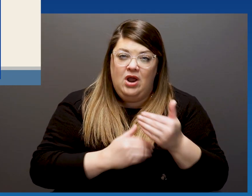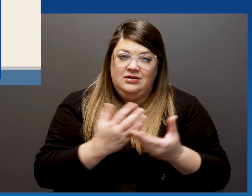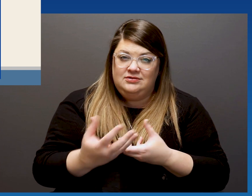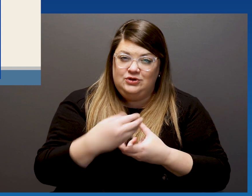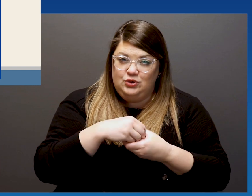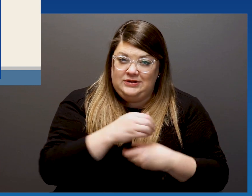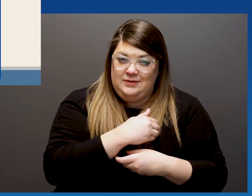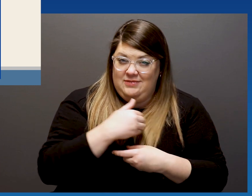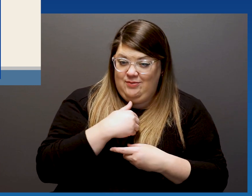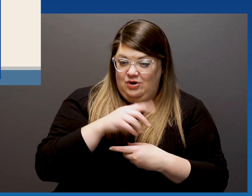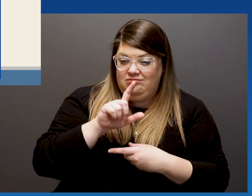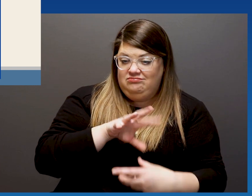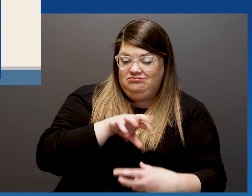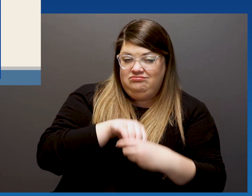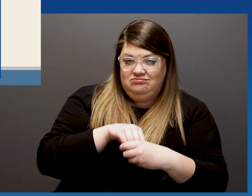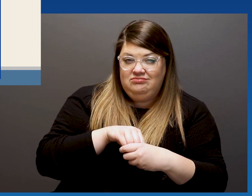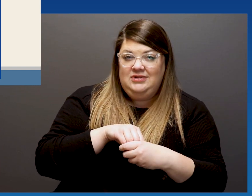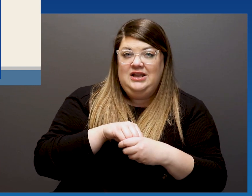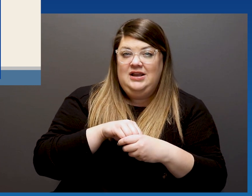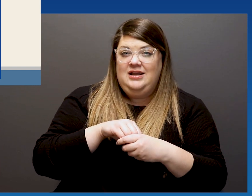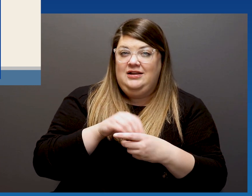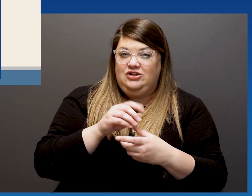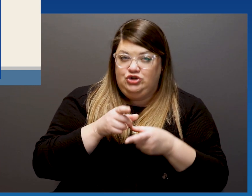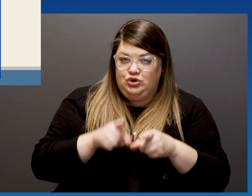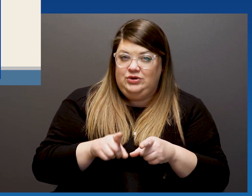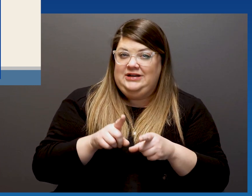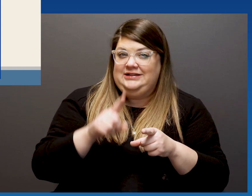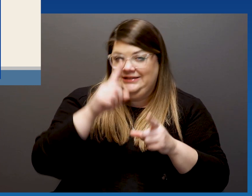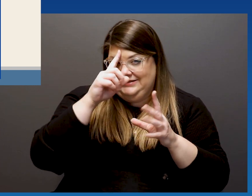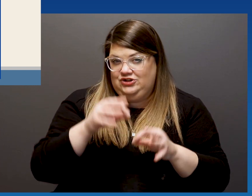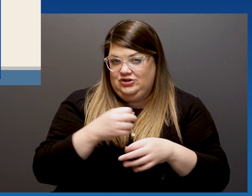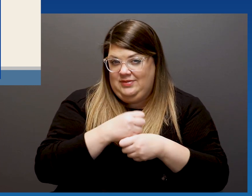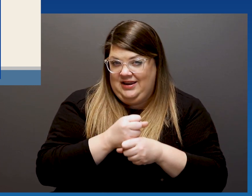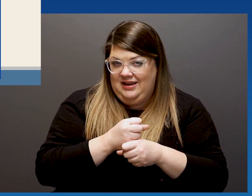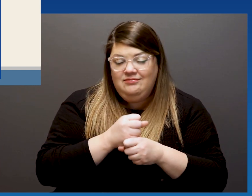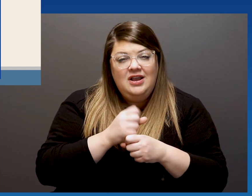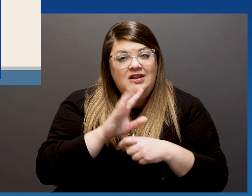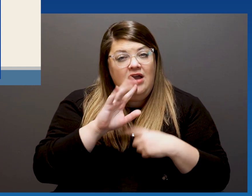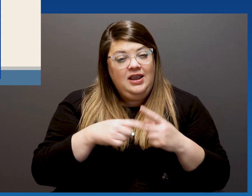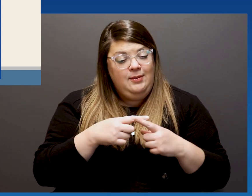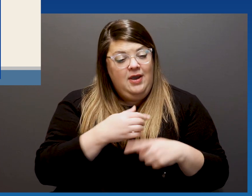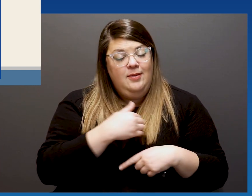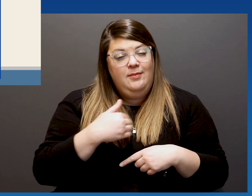the member participating in decision-making, talking about the member's future plans and goals,